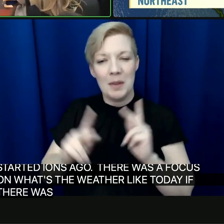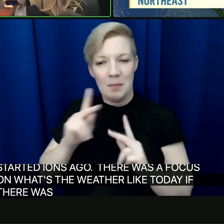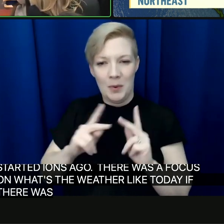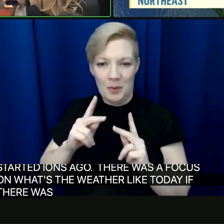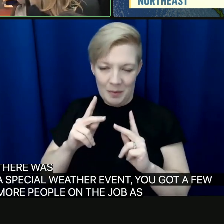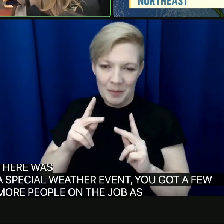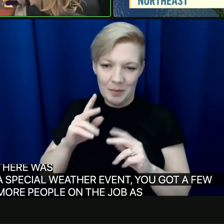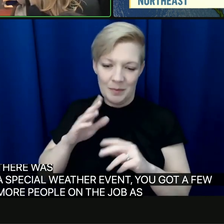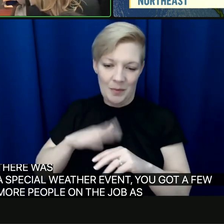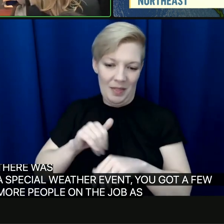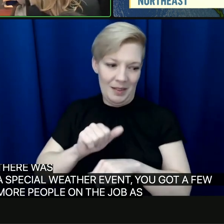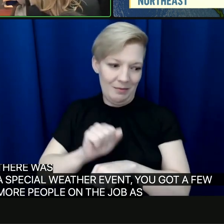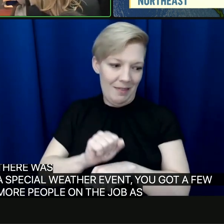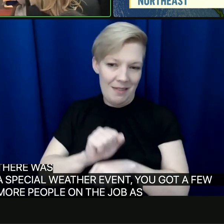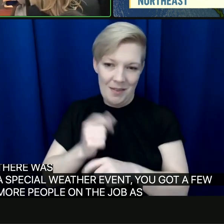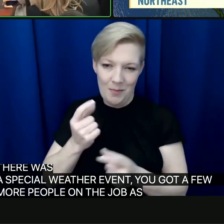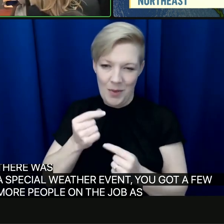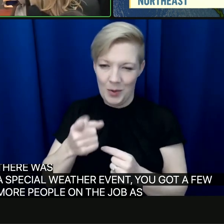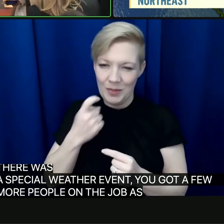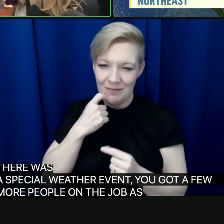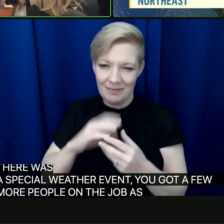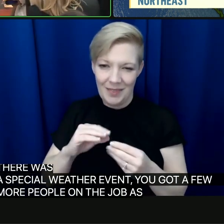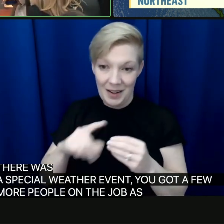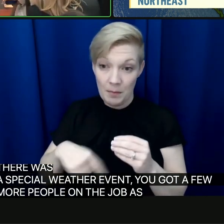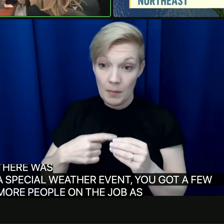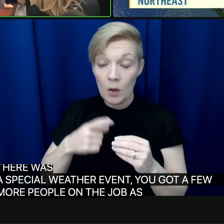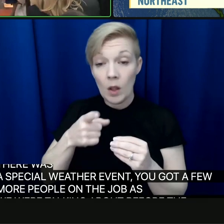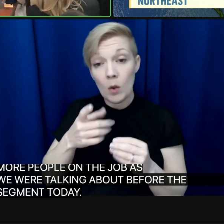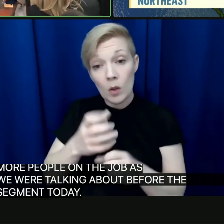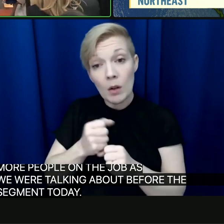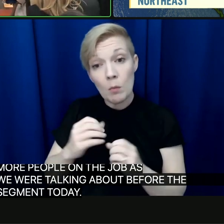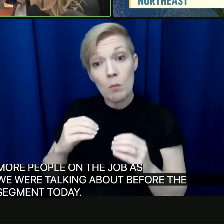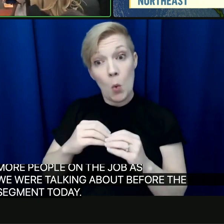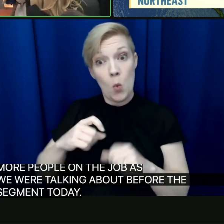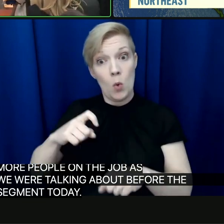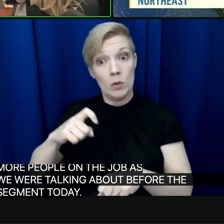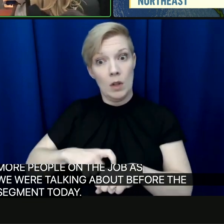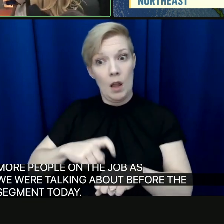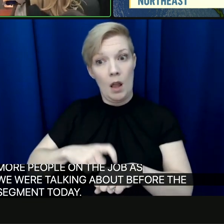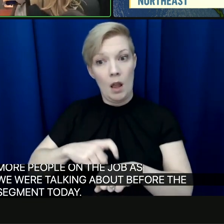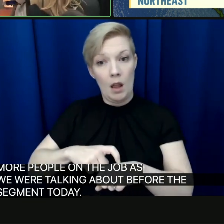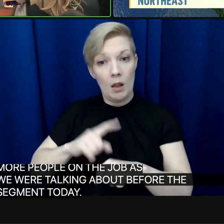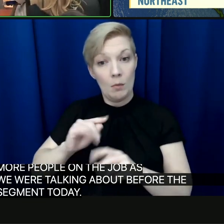And you're getting more time to deliver news